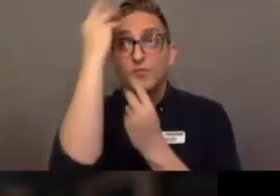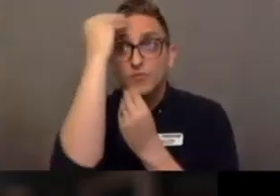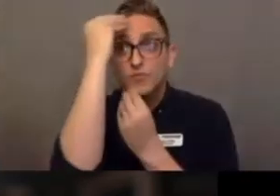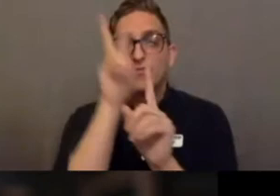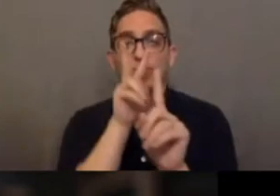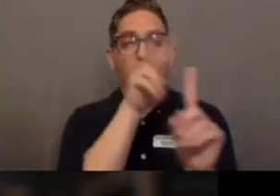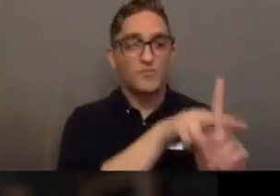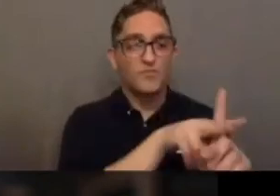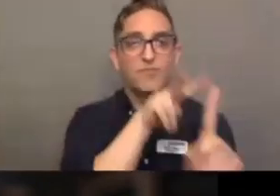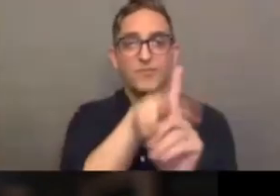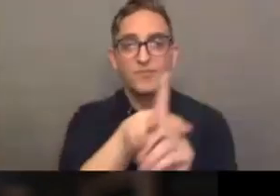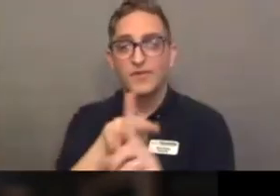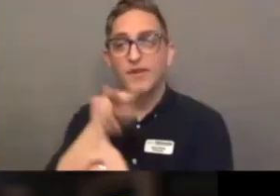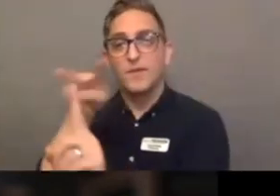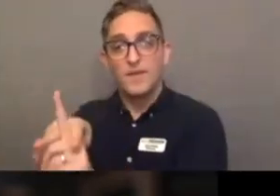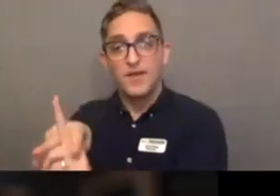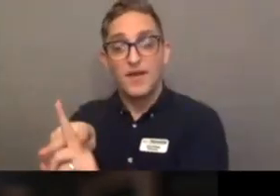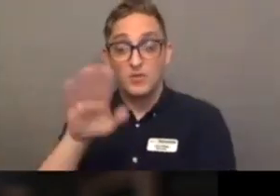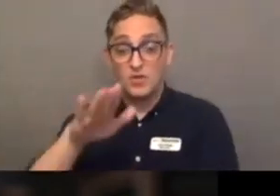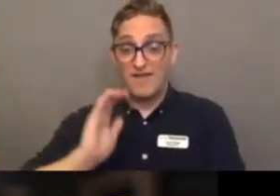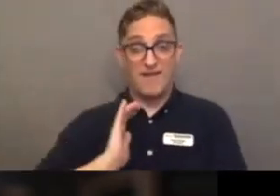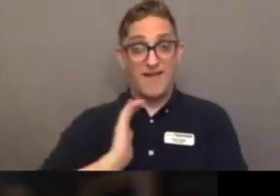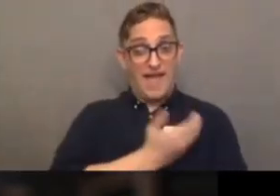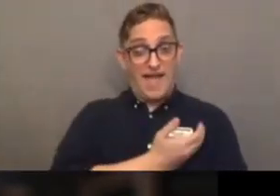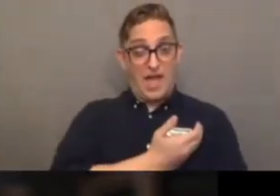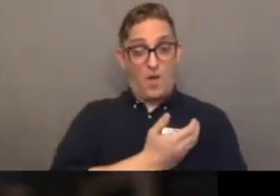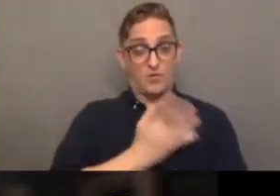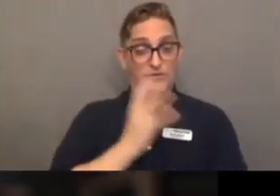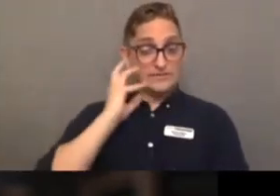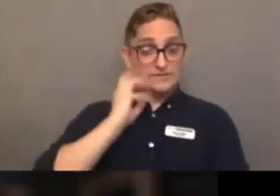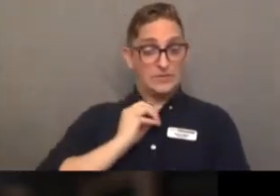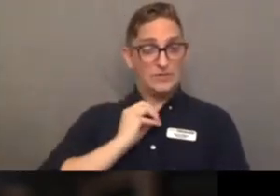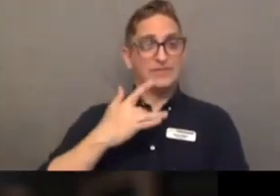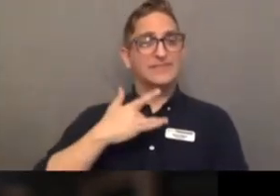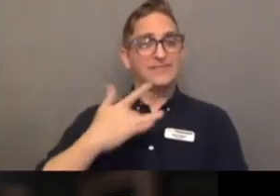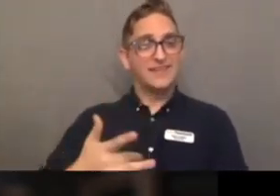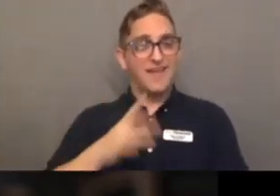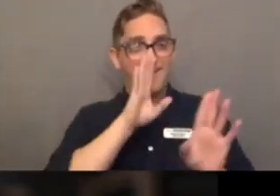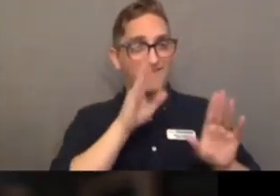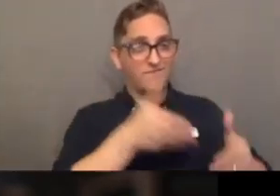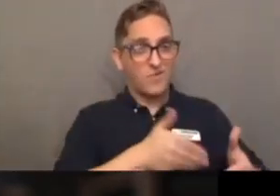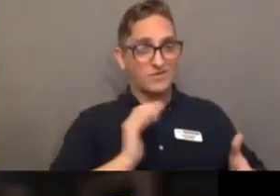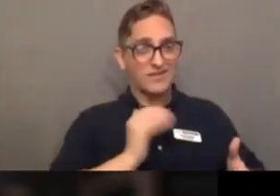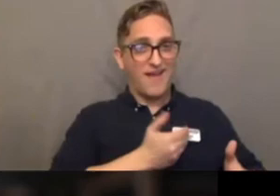to be biased by who we are in our own experiences. We have to be able to step out of that and